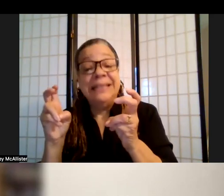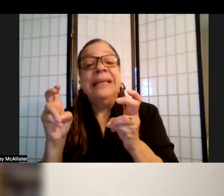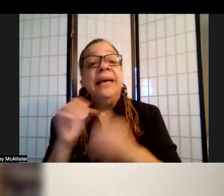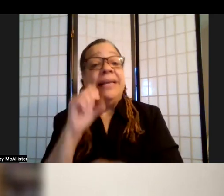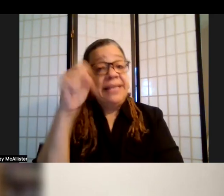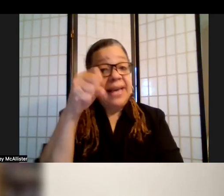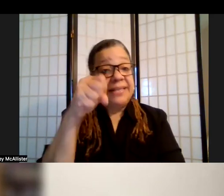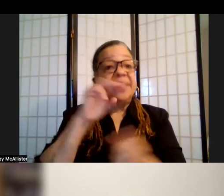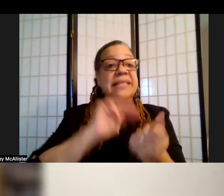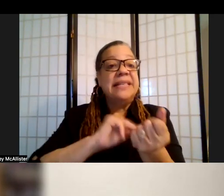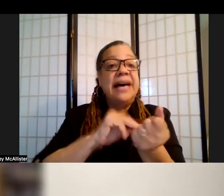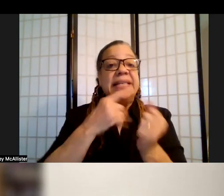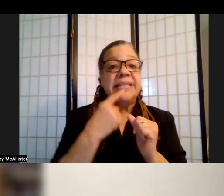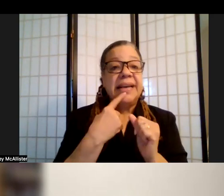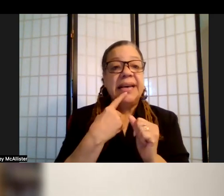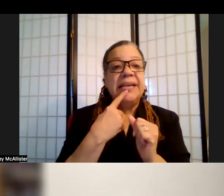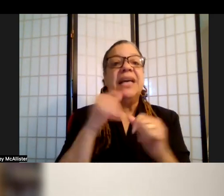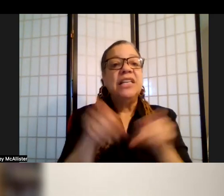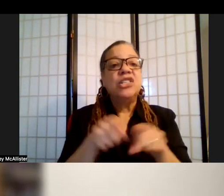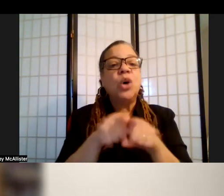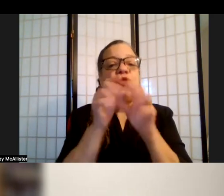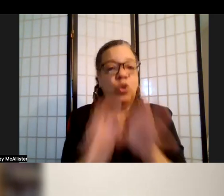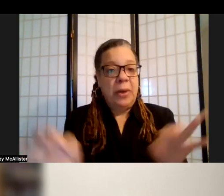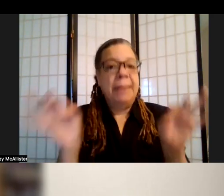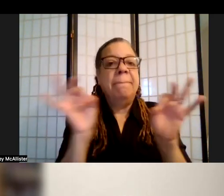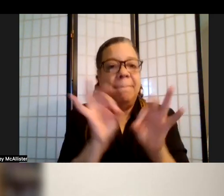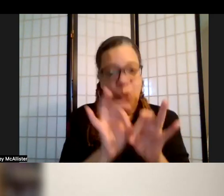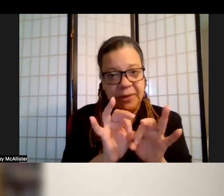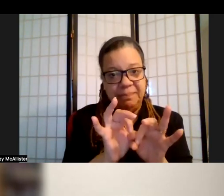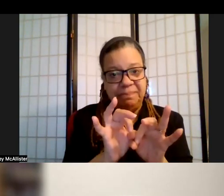but it's also important to recognize-- so when I started writing the book,